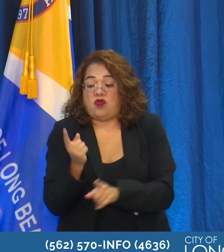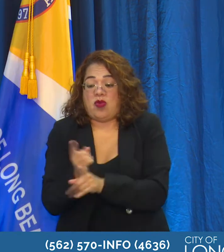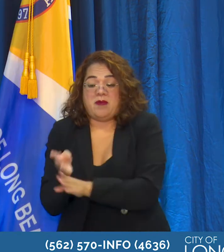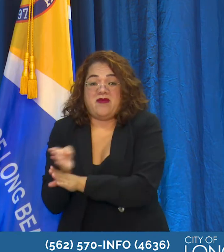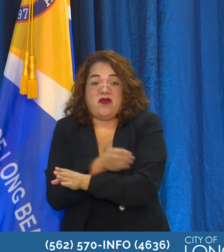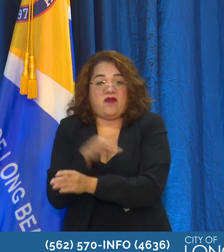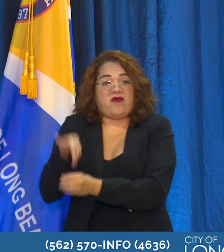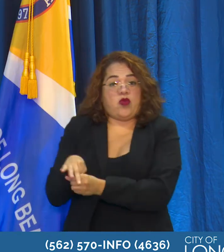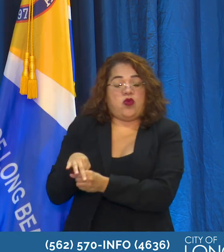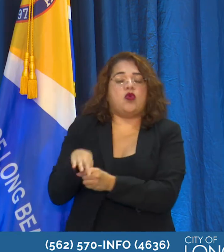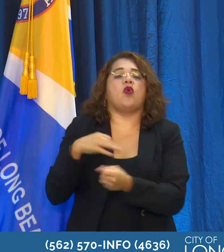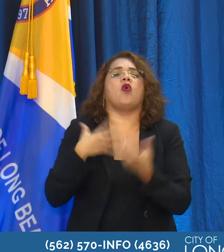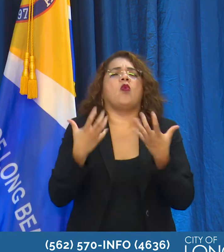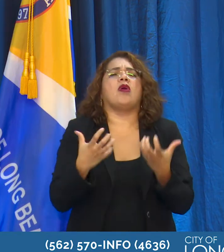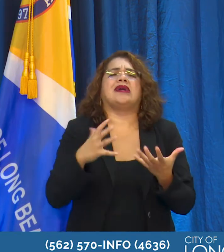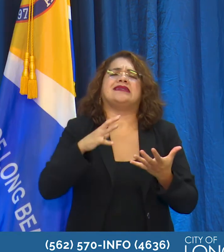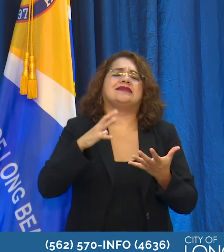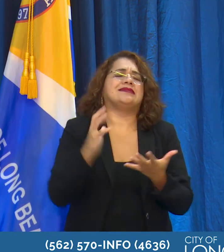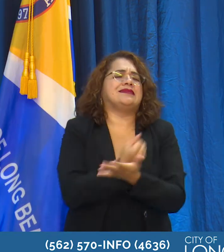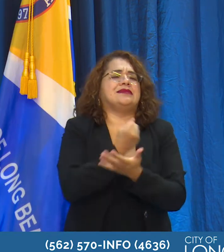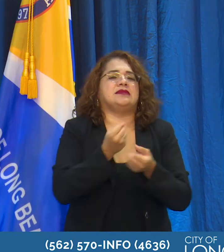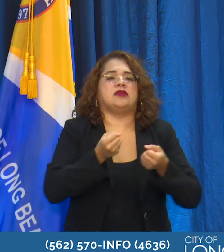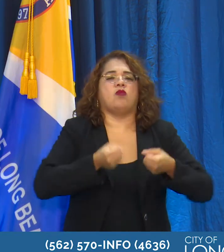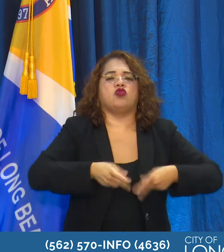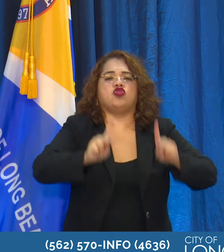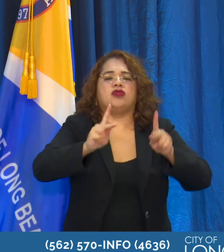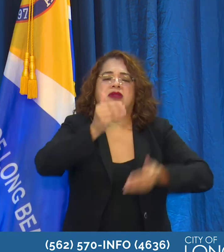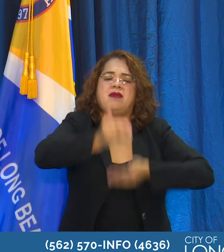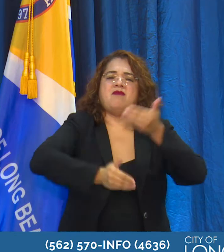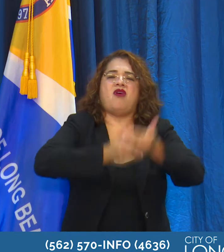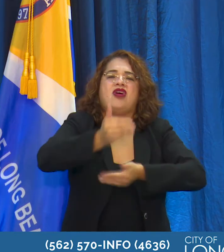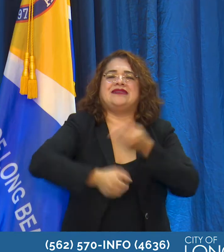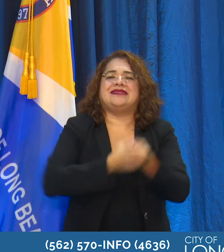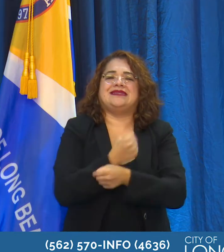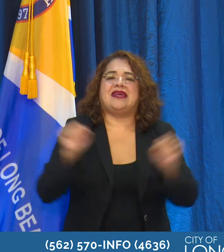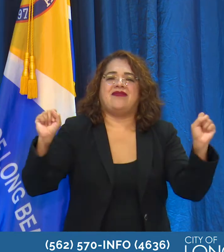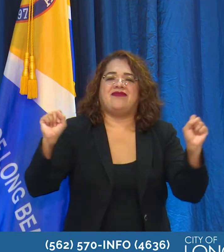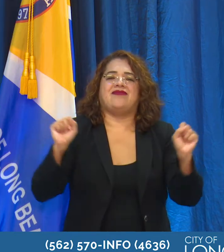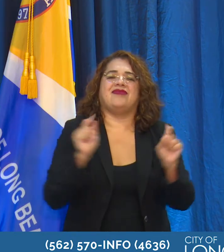And so we want to create as many safe ways for people to vote, because we want everyone